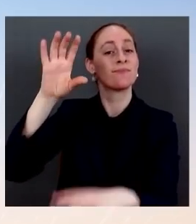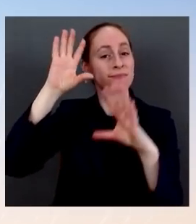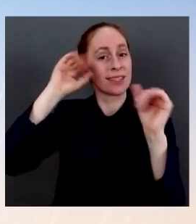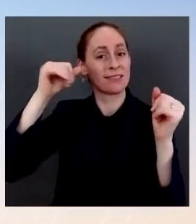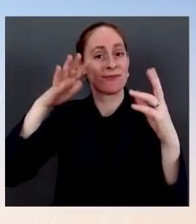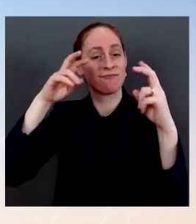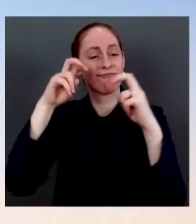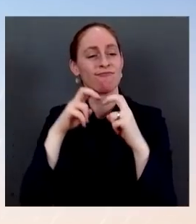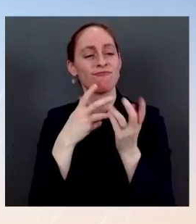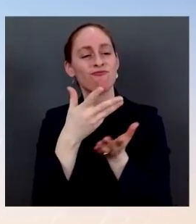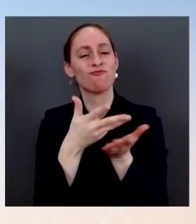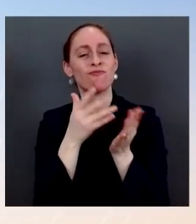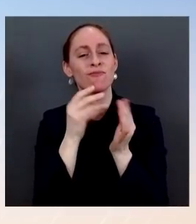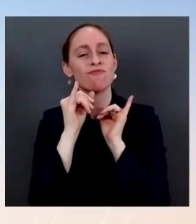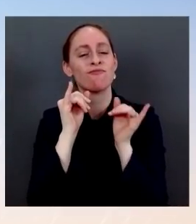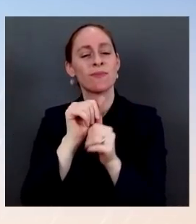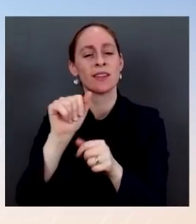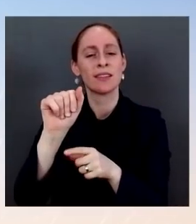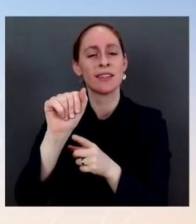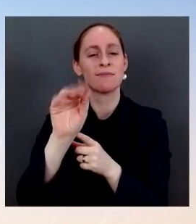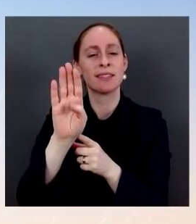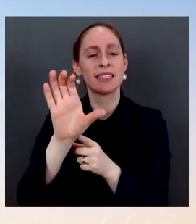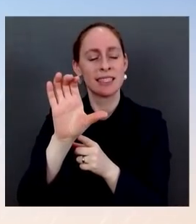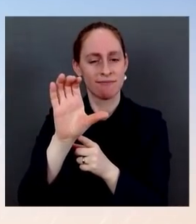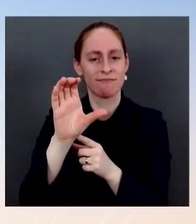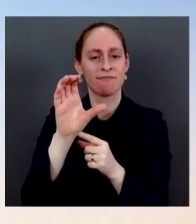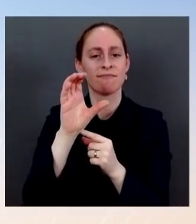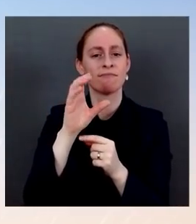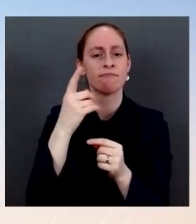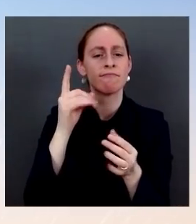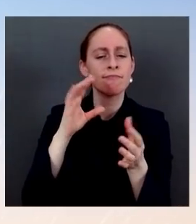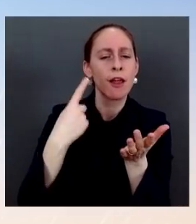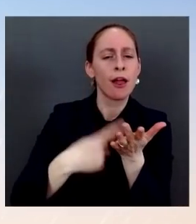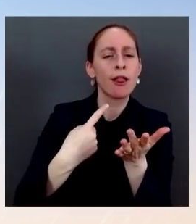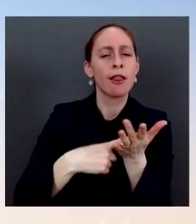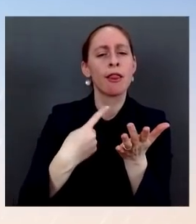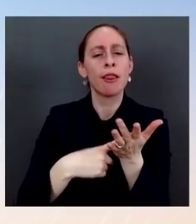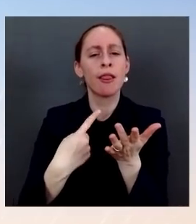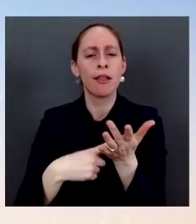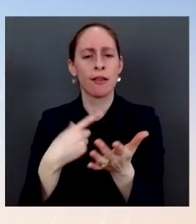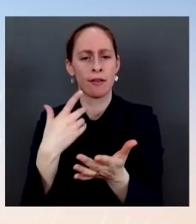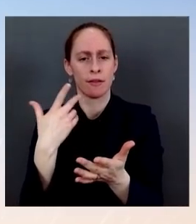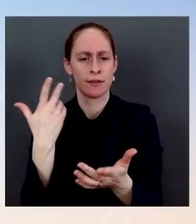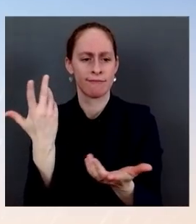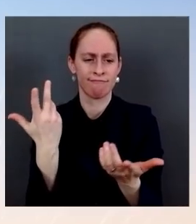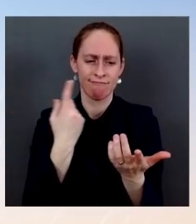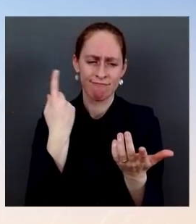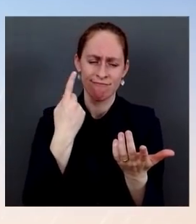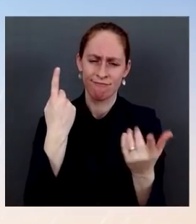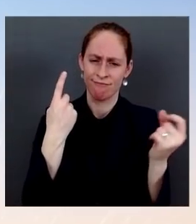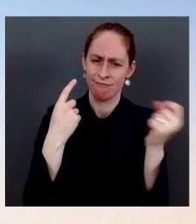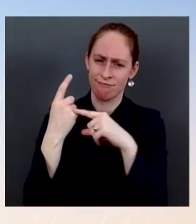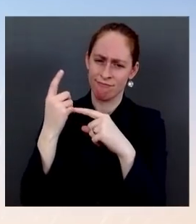And he said that the team deemed it "not necessary." What is the logic of having it necessary